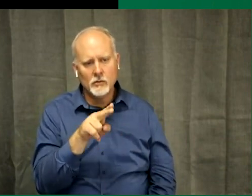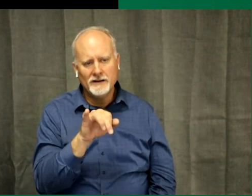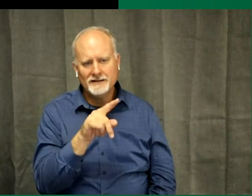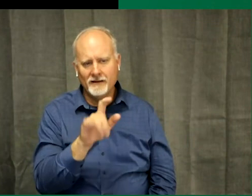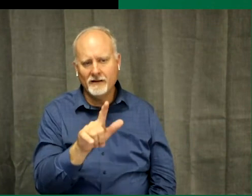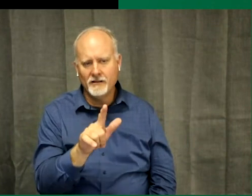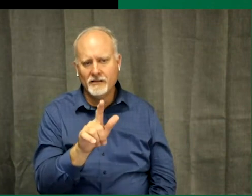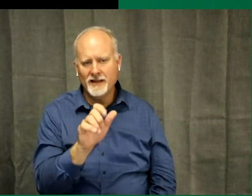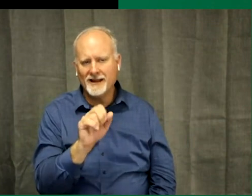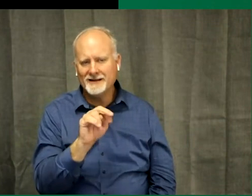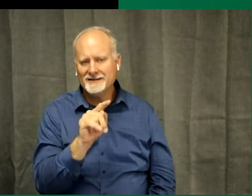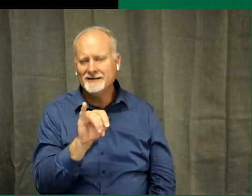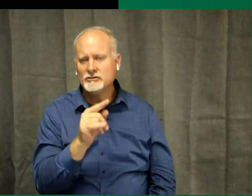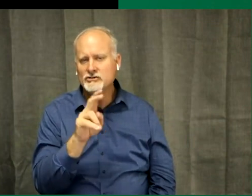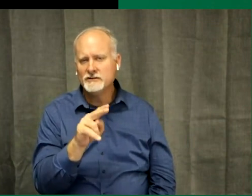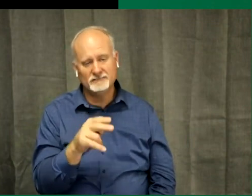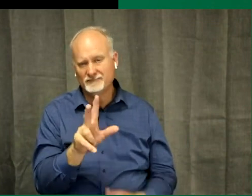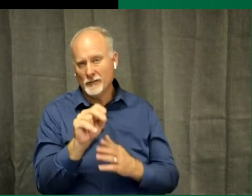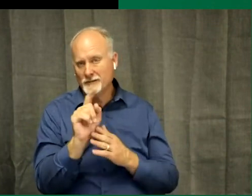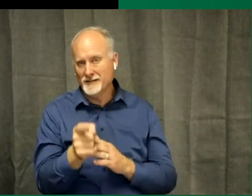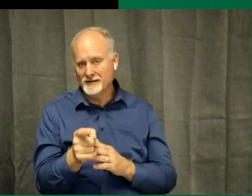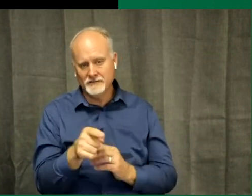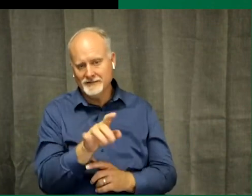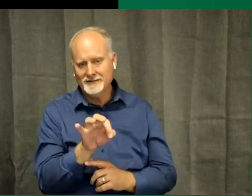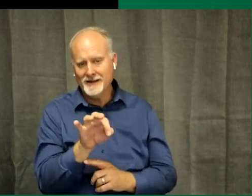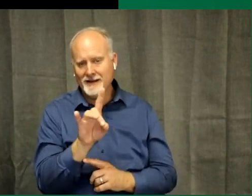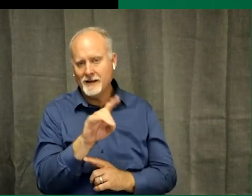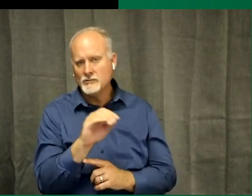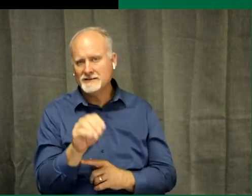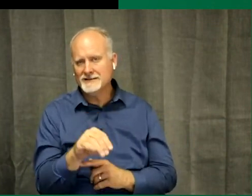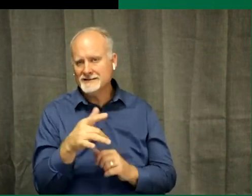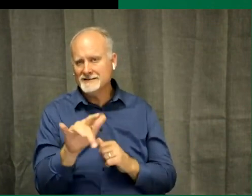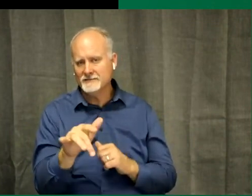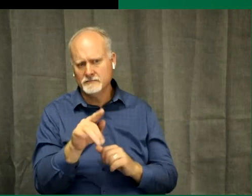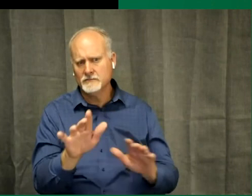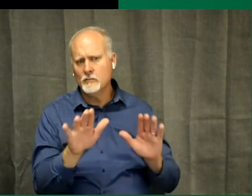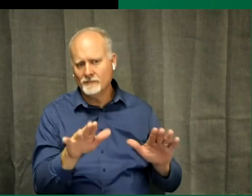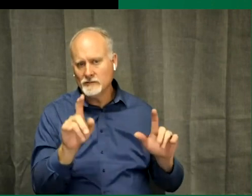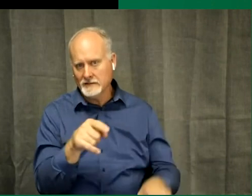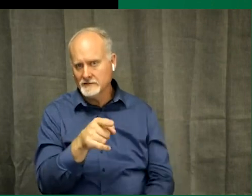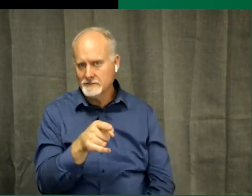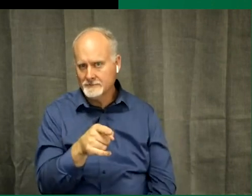30 minutes it has a 98 sensitivity so it's an excellent test next slide please